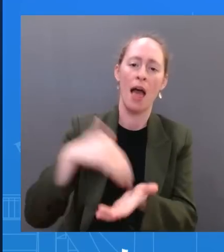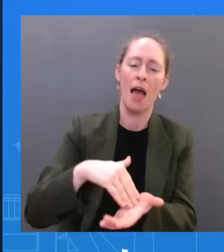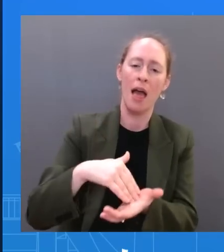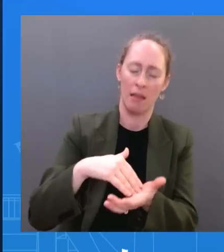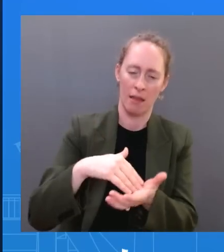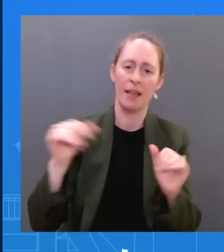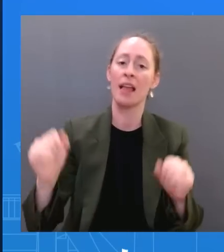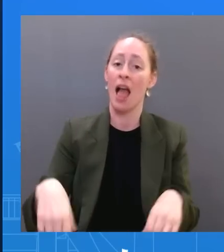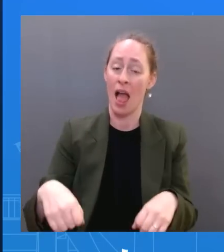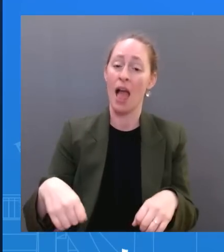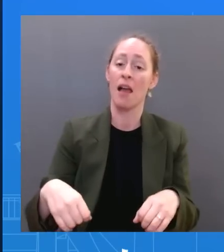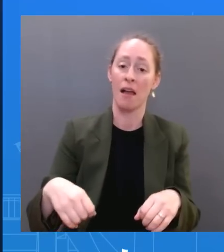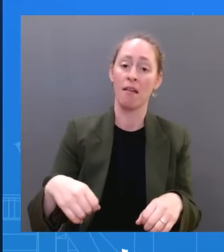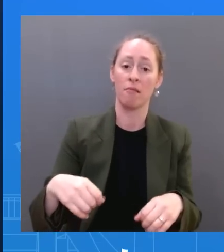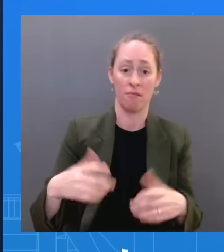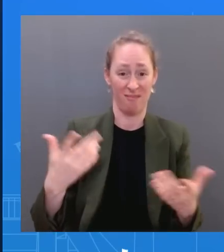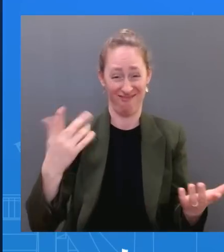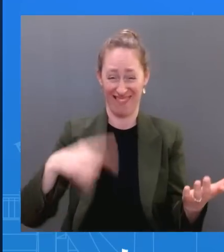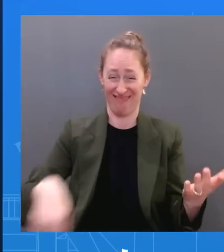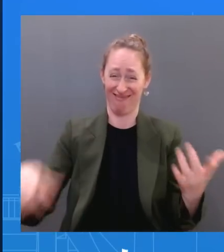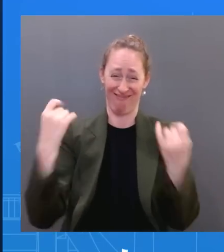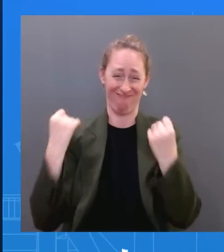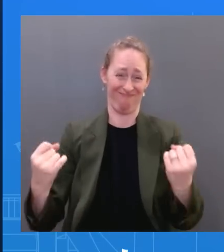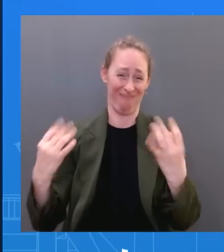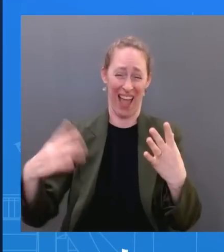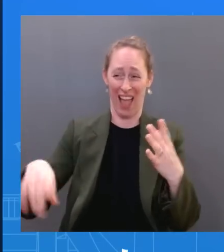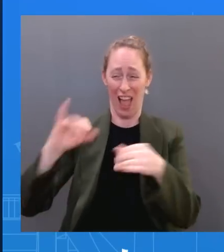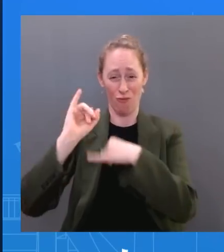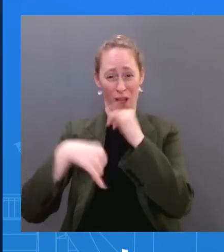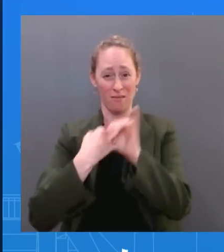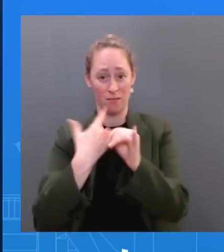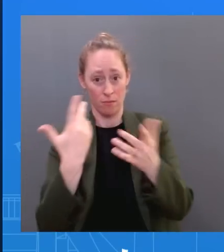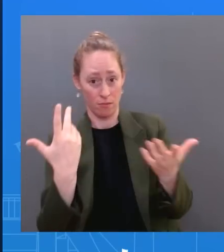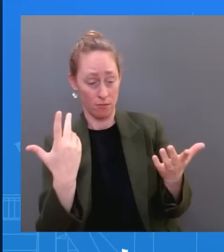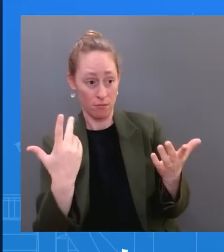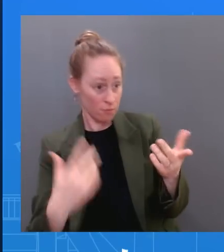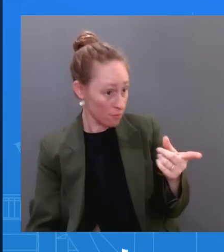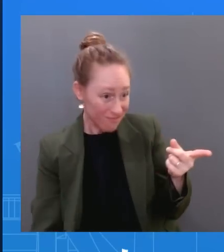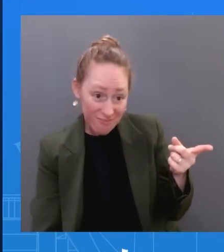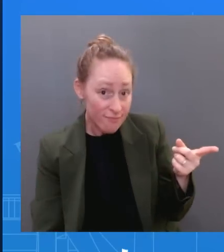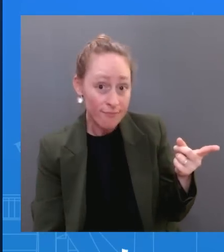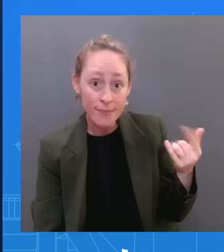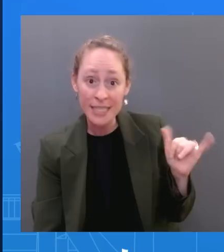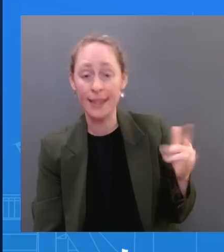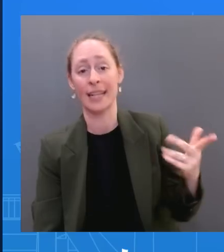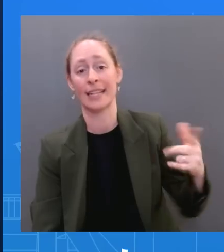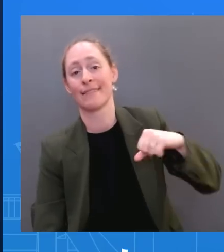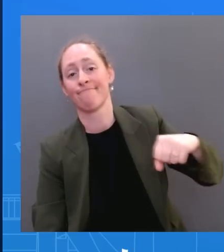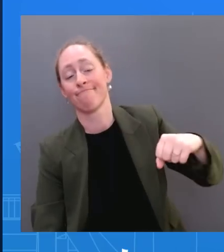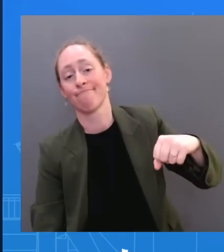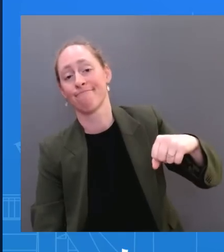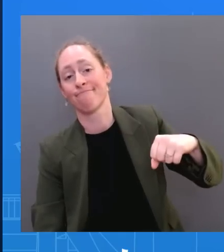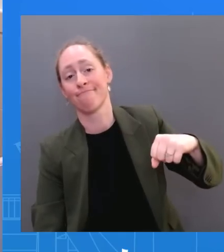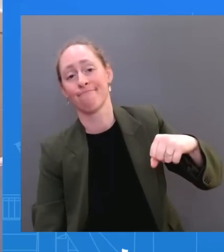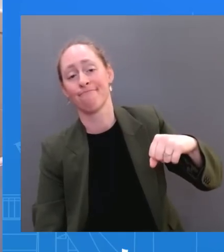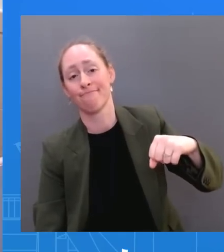to include a resolution at the IAEA Board of Governors that garnered the support of more than 30 nations. Yeah.